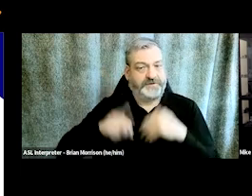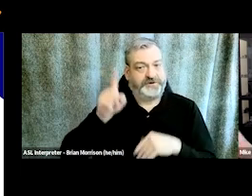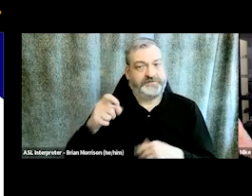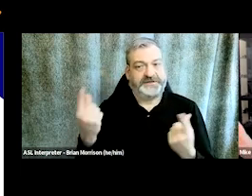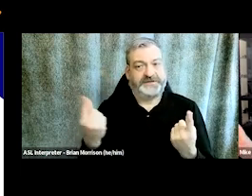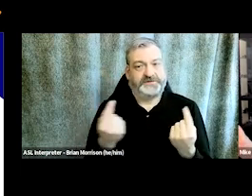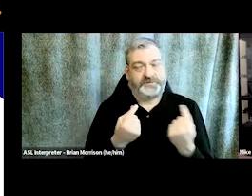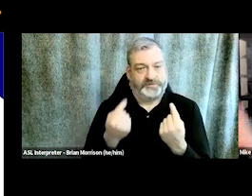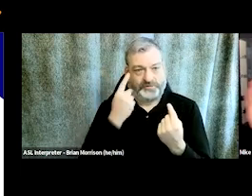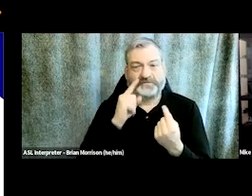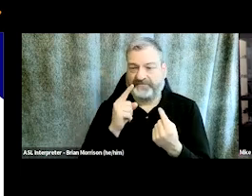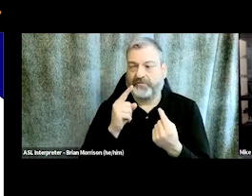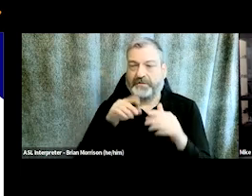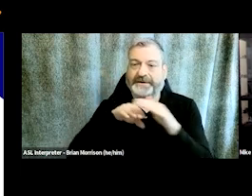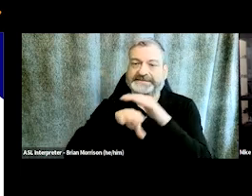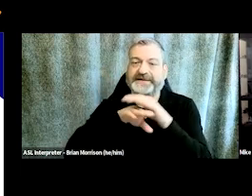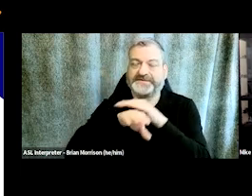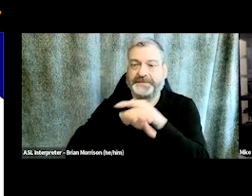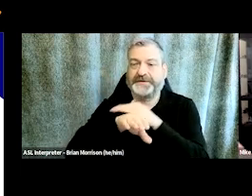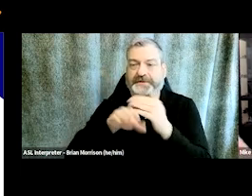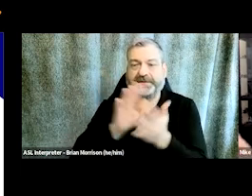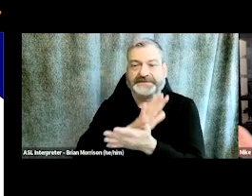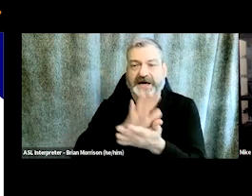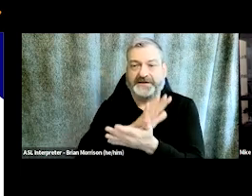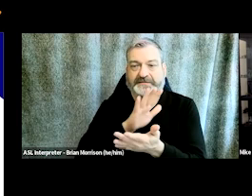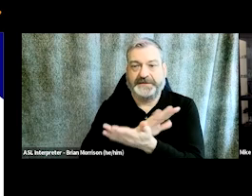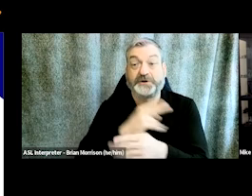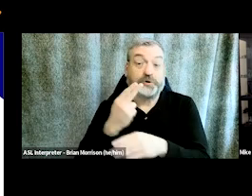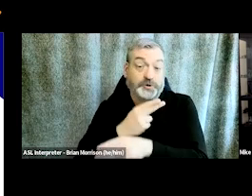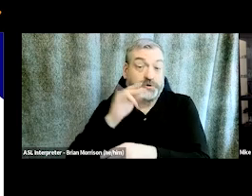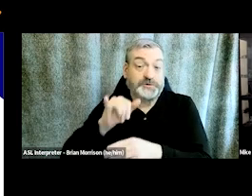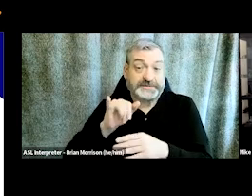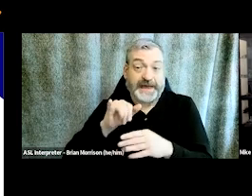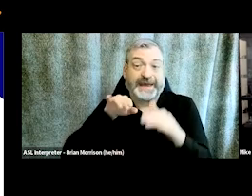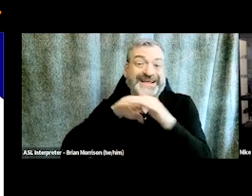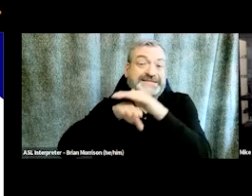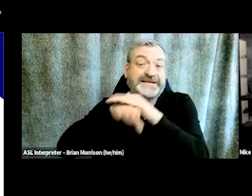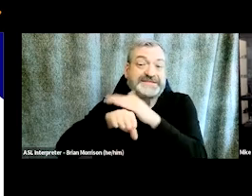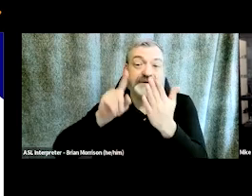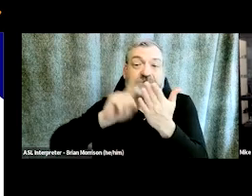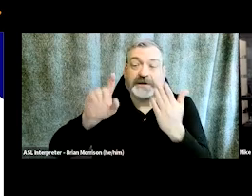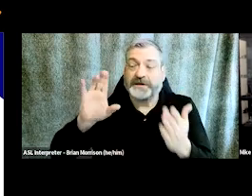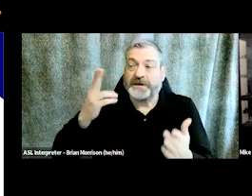So just using the checker and following its instructions is actually a great place to start when you're in a document.